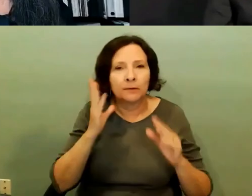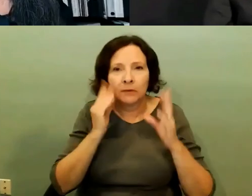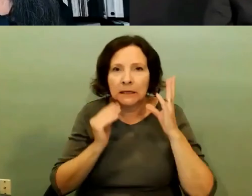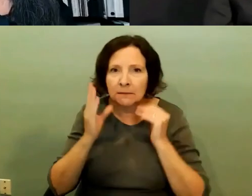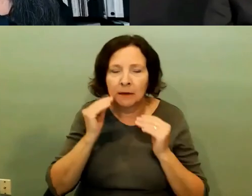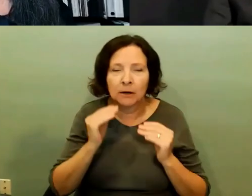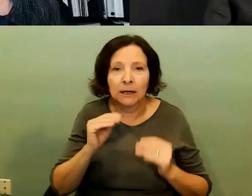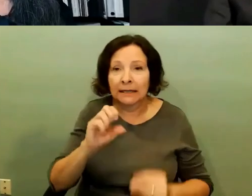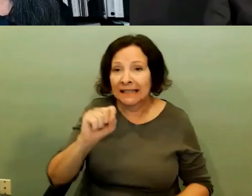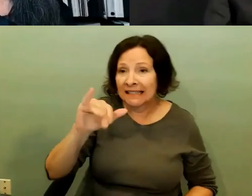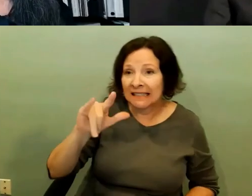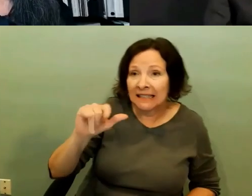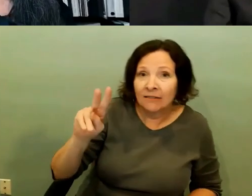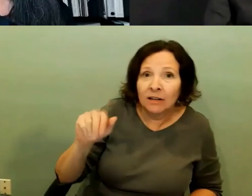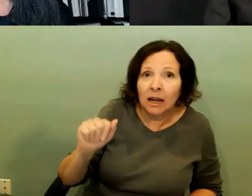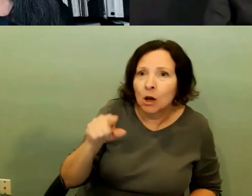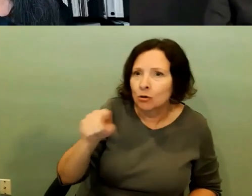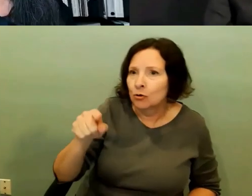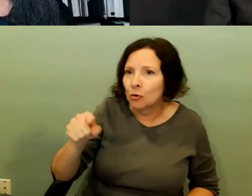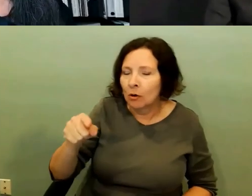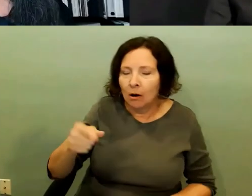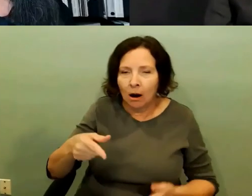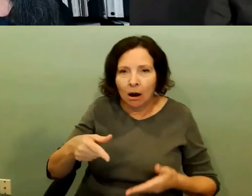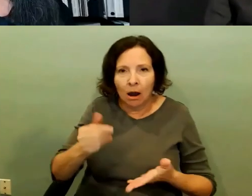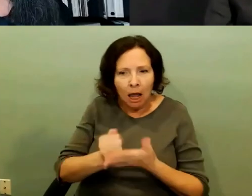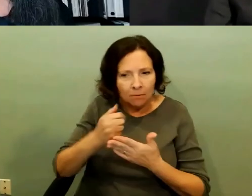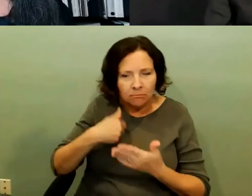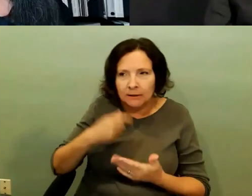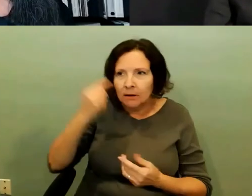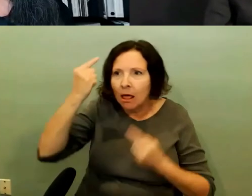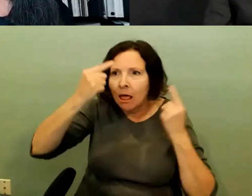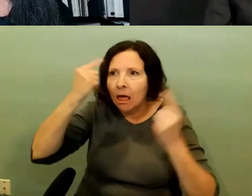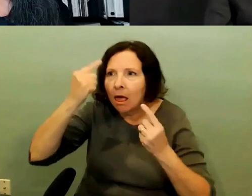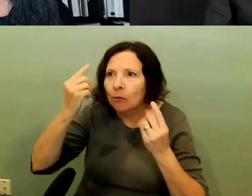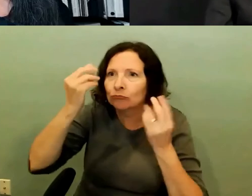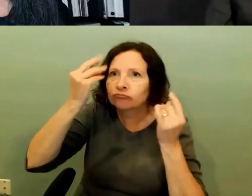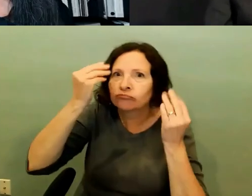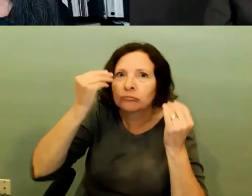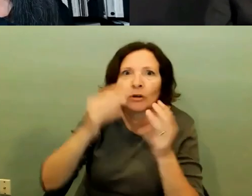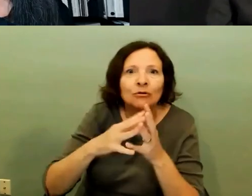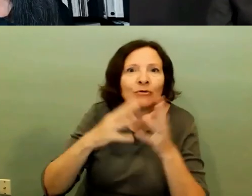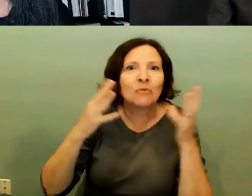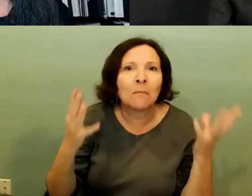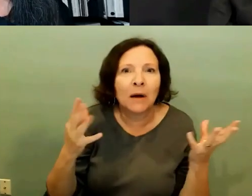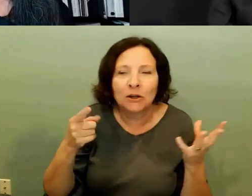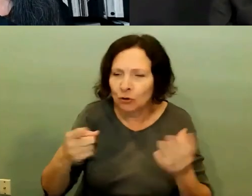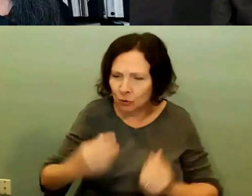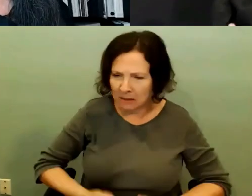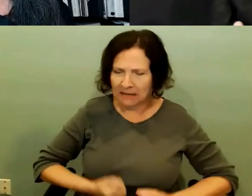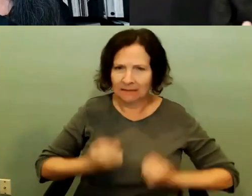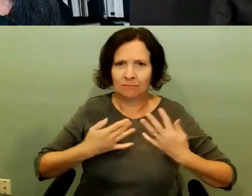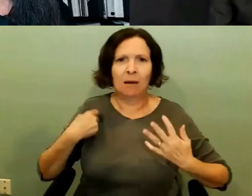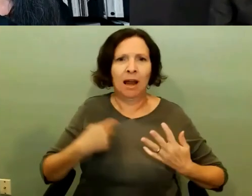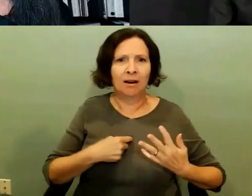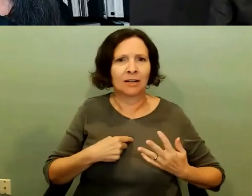about and you have inspired us and in some sustainable ways, and thank you so much